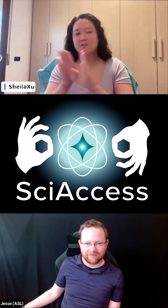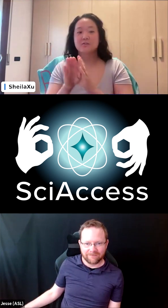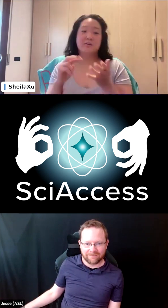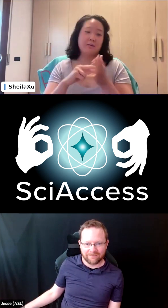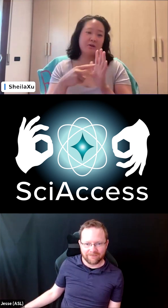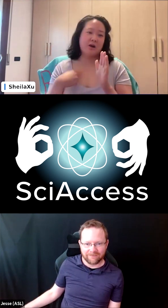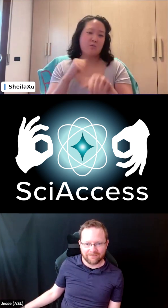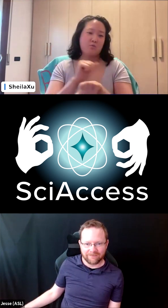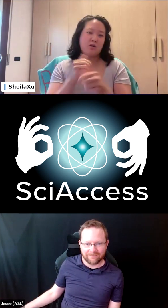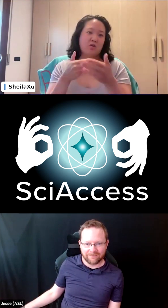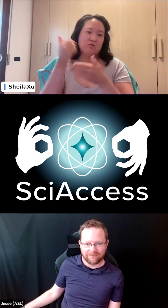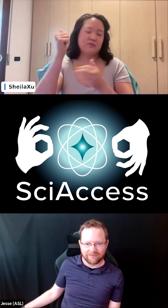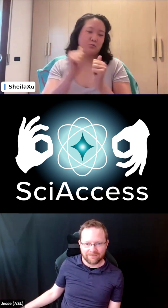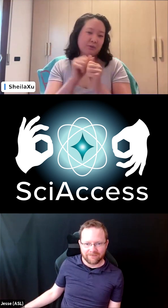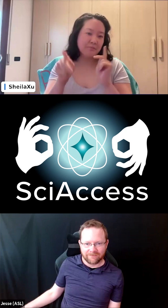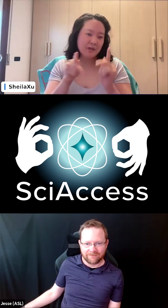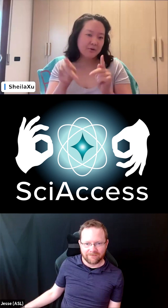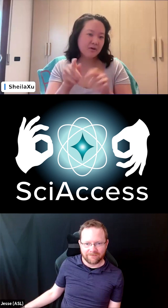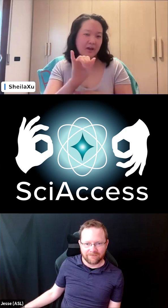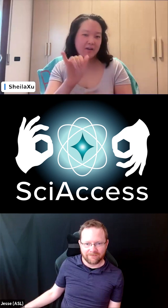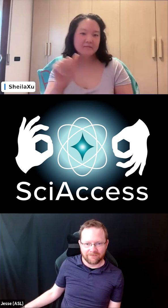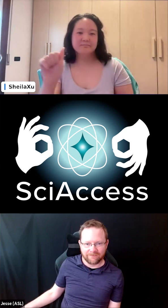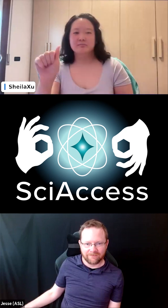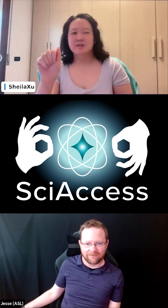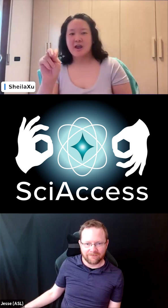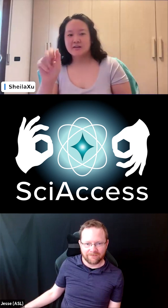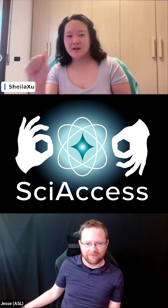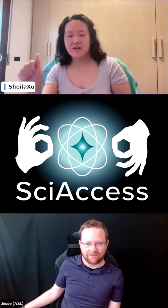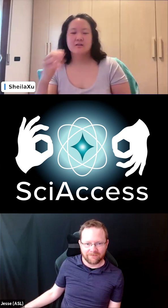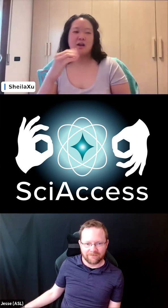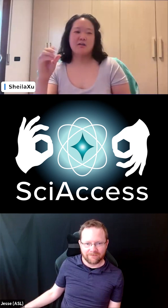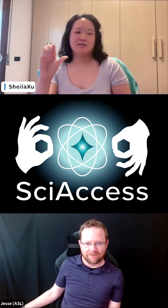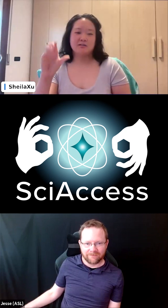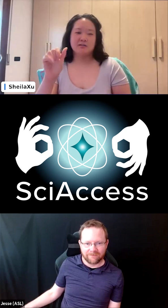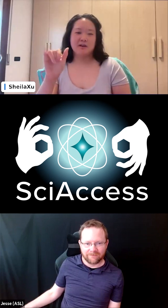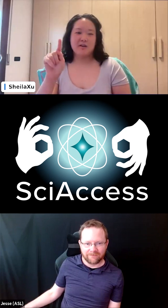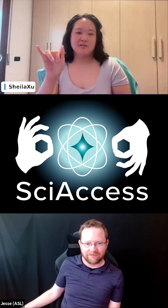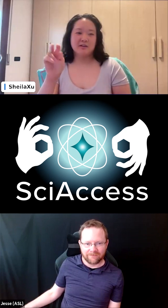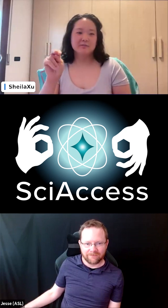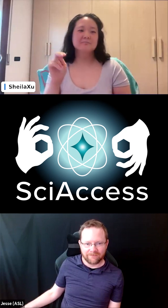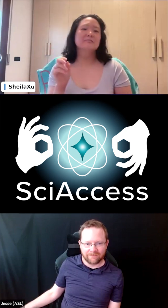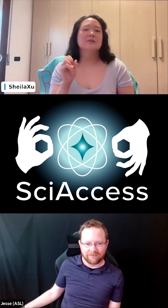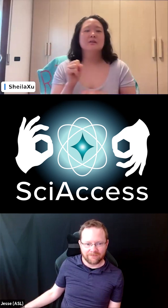I am the deputy director of development and I'm doing a